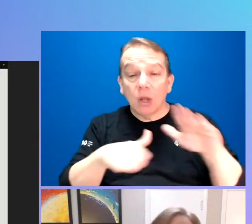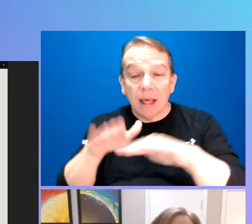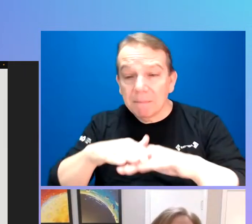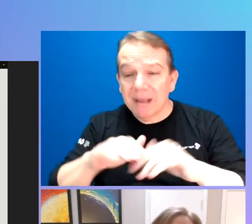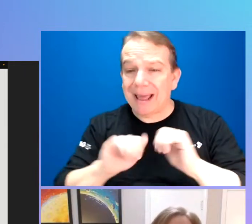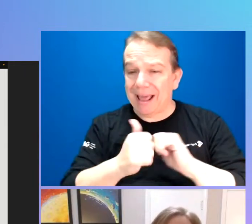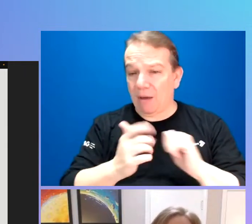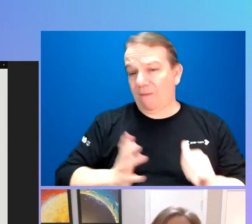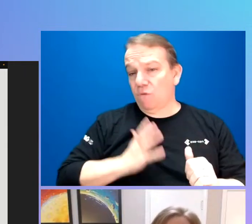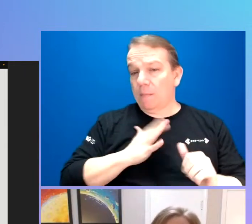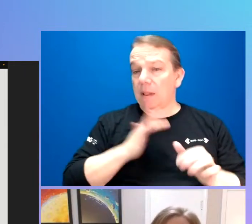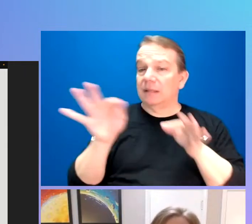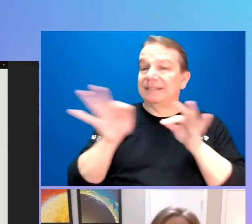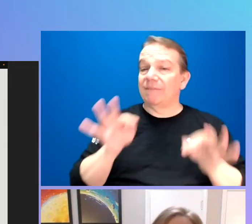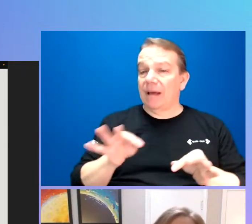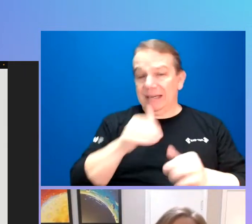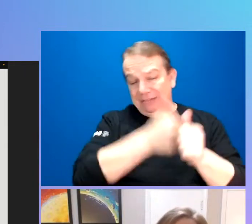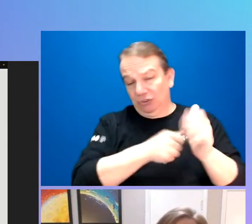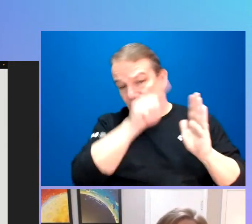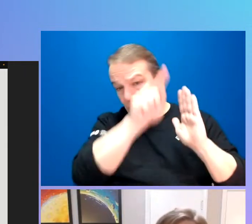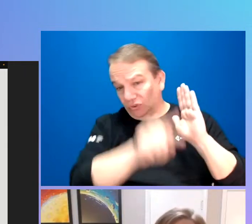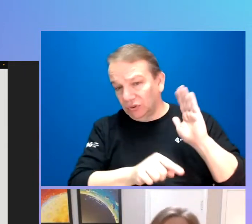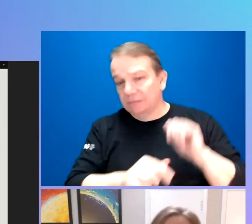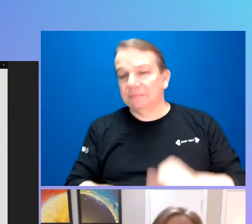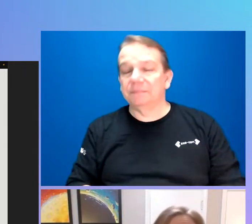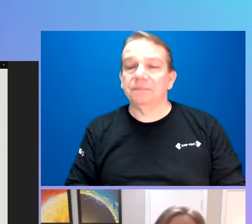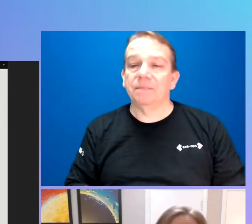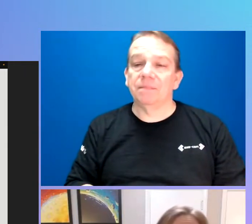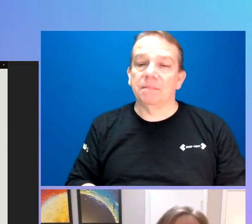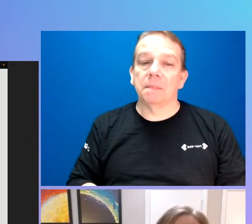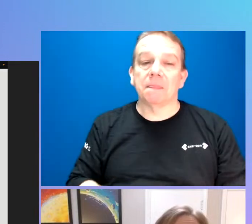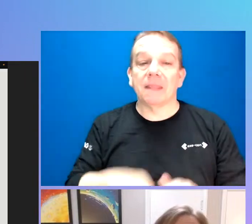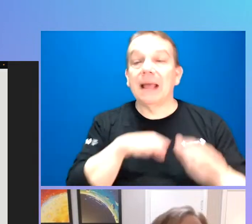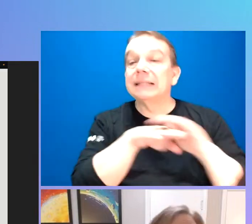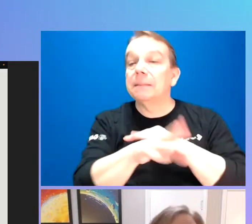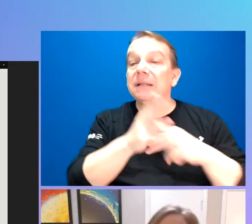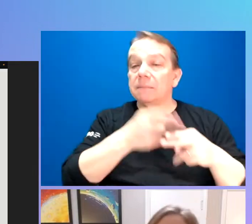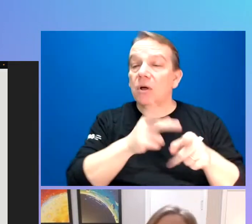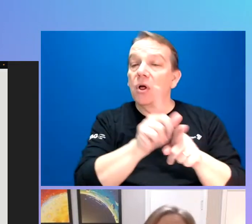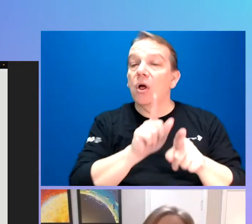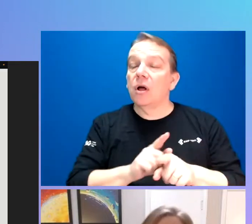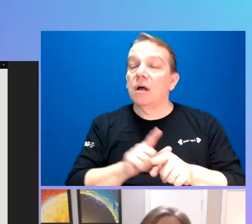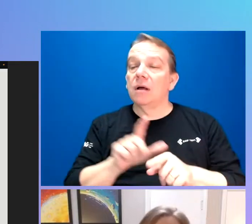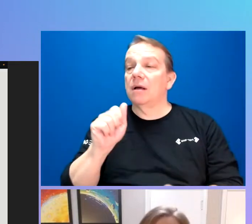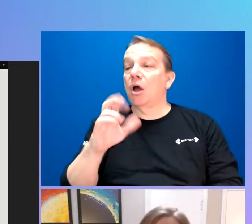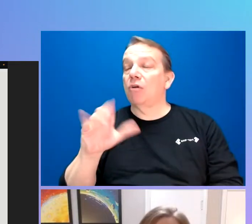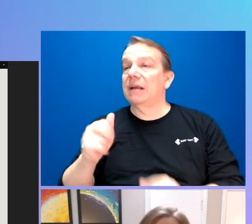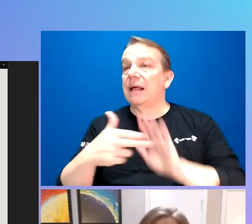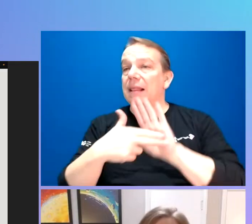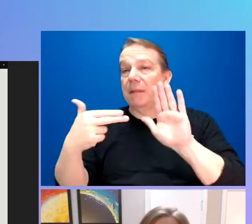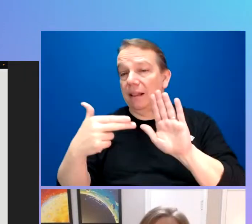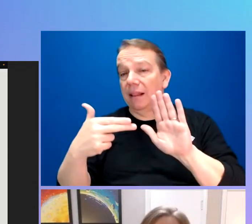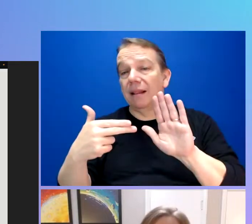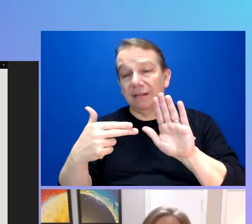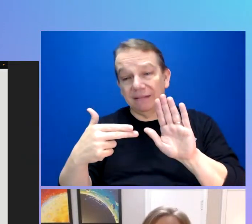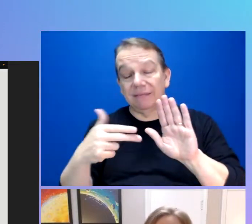definitions too. For example, an accessible name can also be an